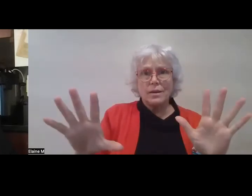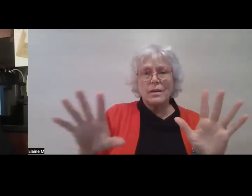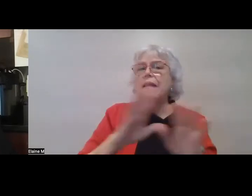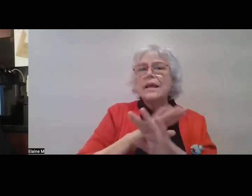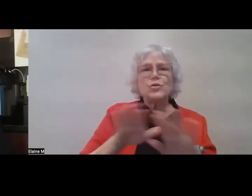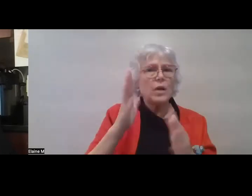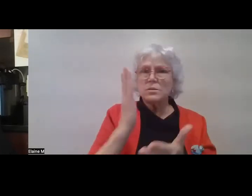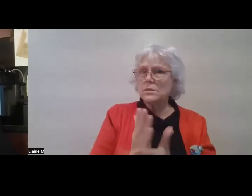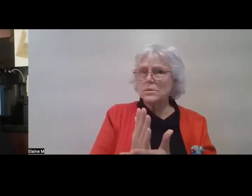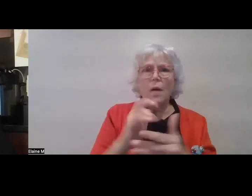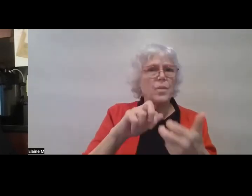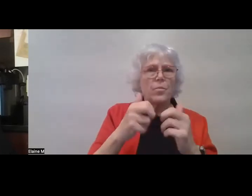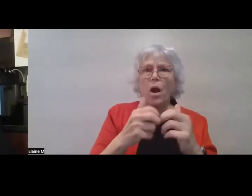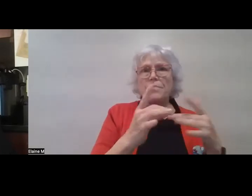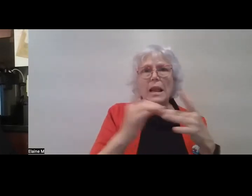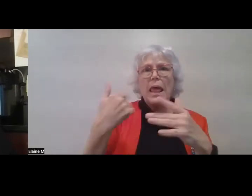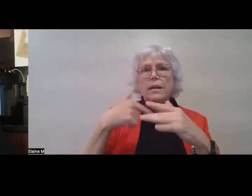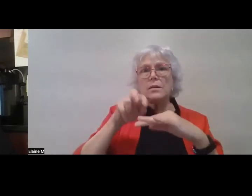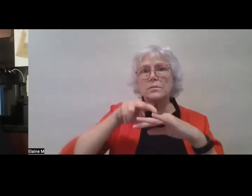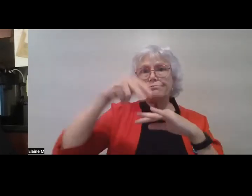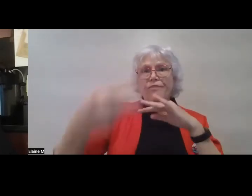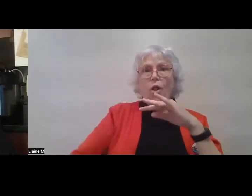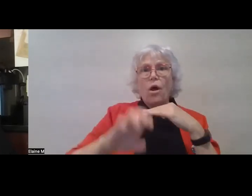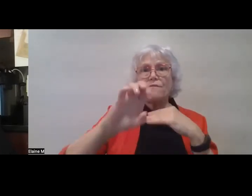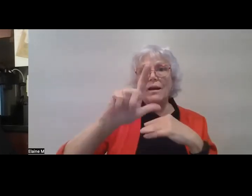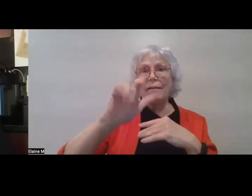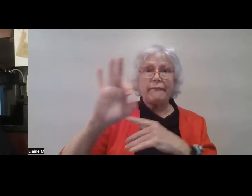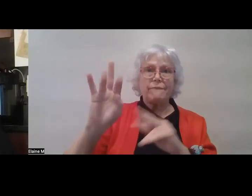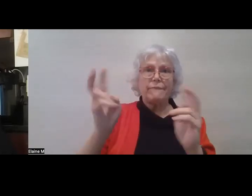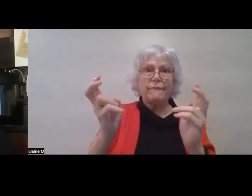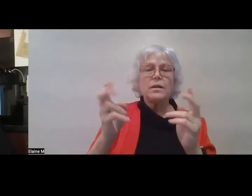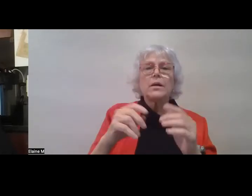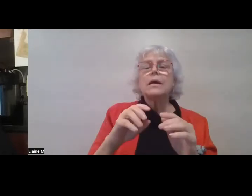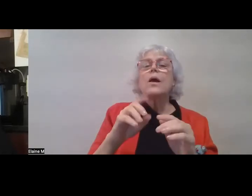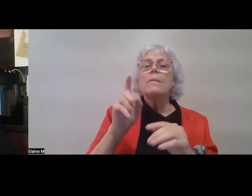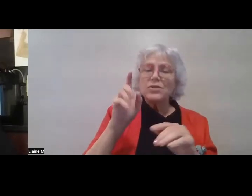us off the cliff. Nothing less then direct action will save us.